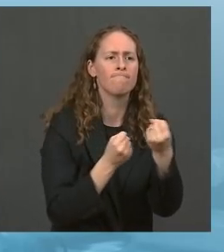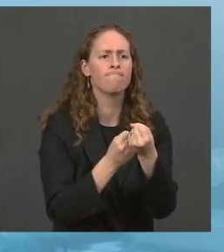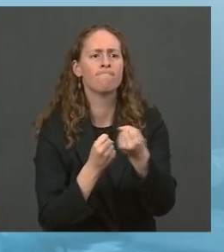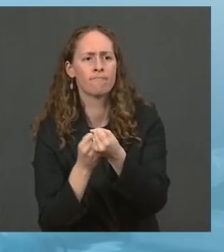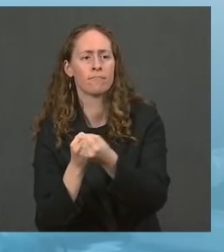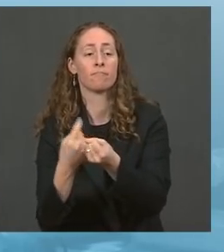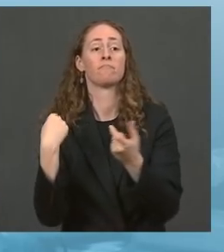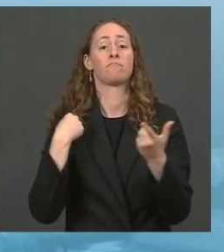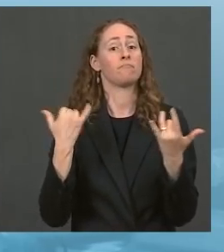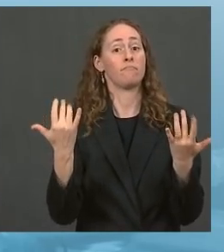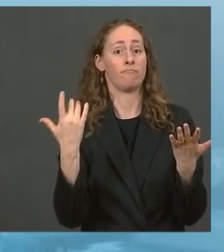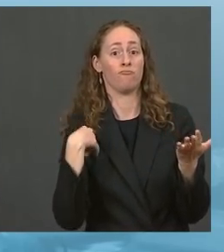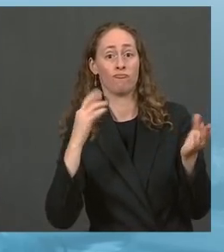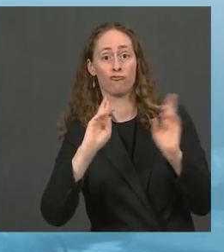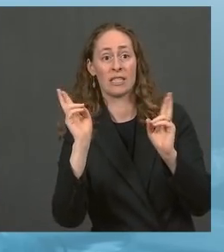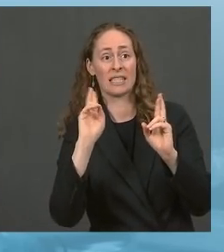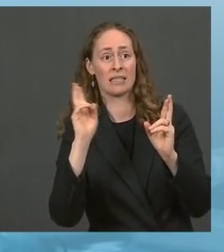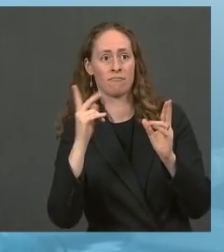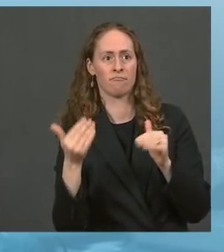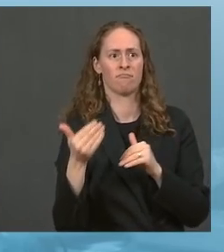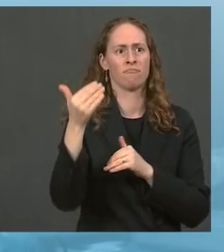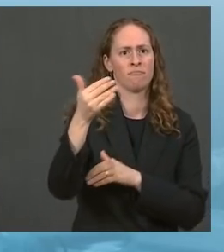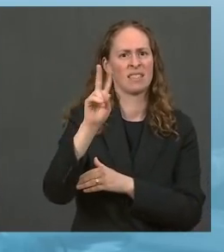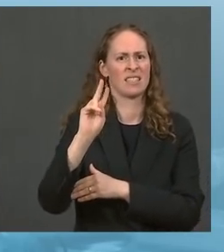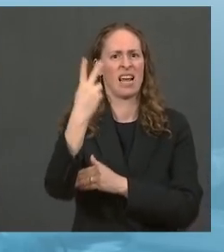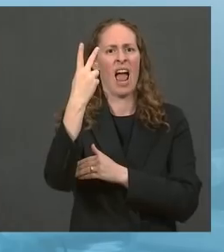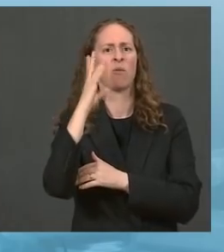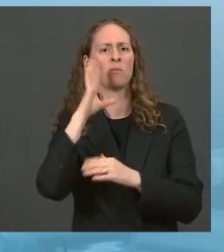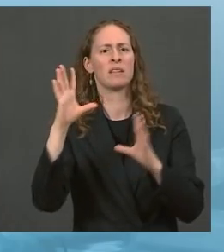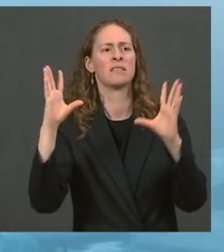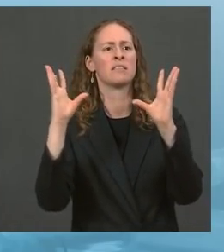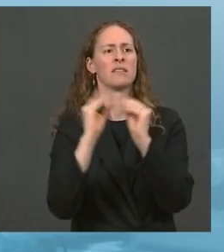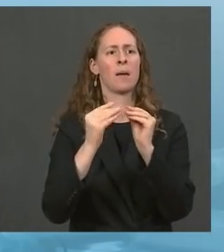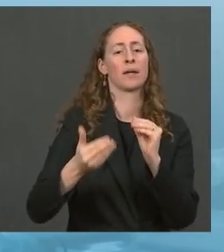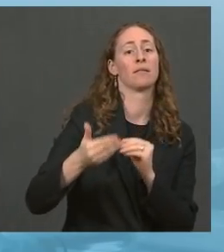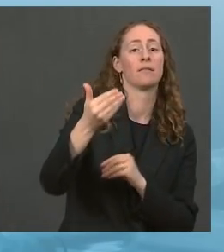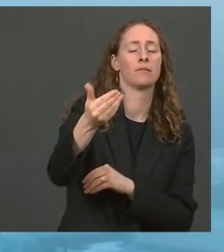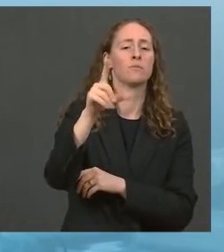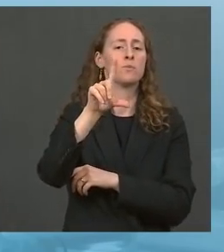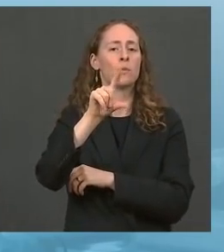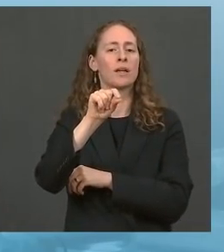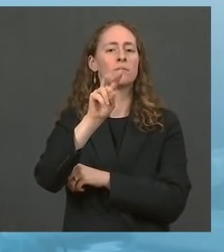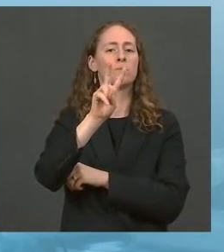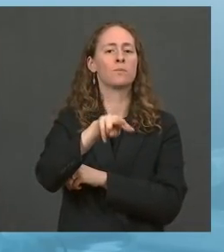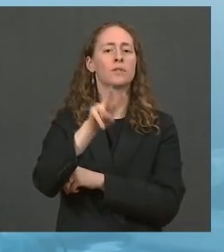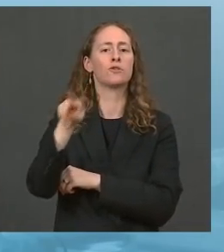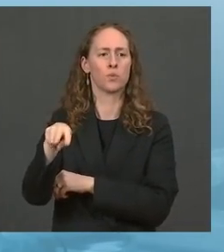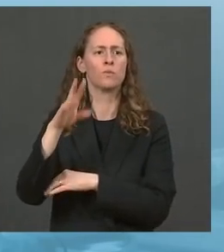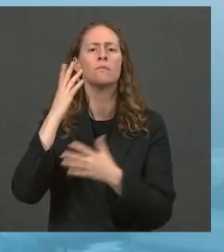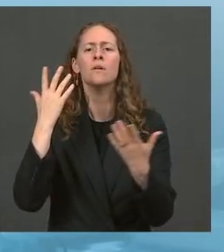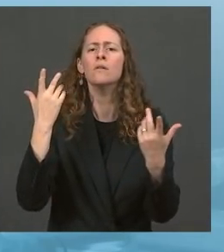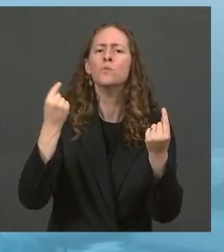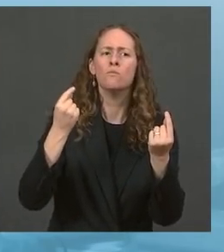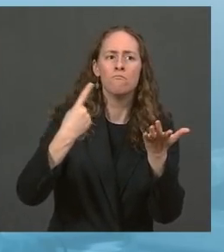in the first quarter of 2022 to help gauge our progress and keep our efforts fully aligned.